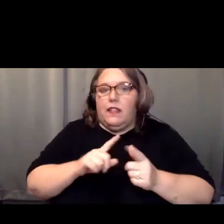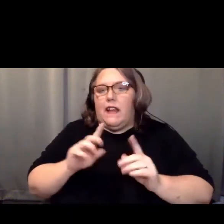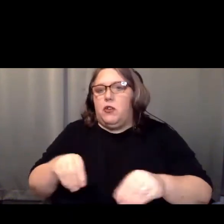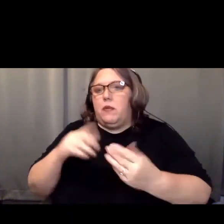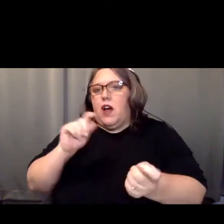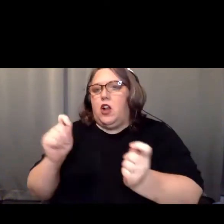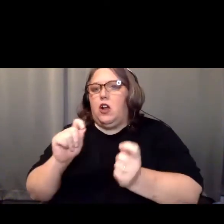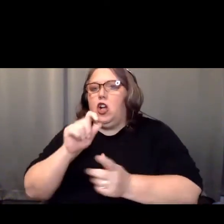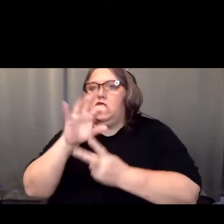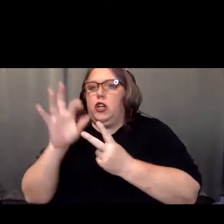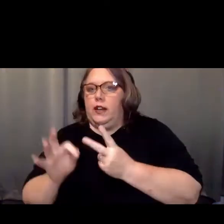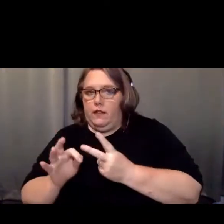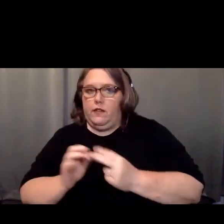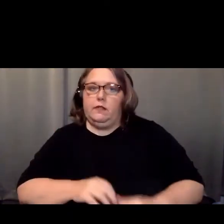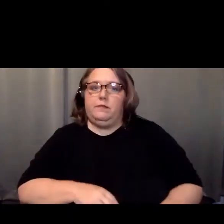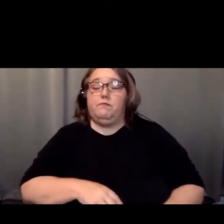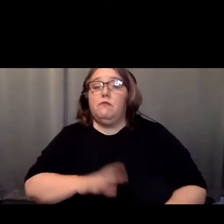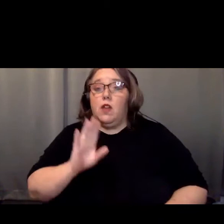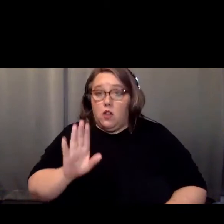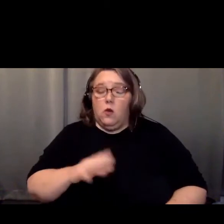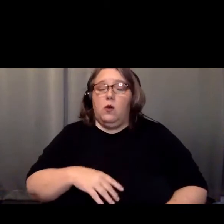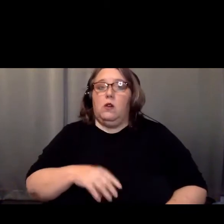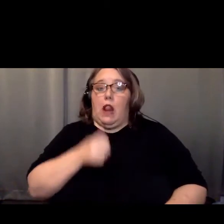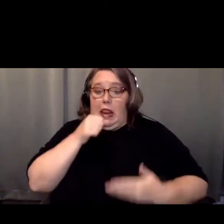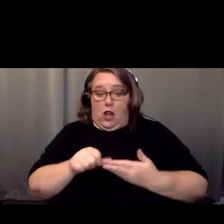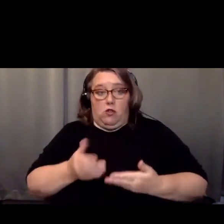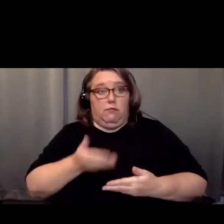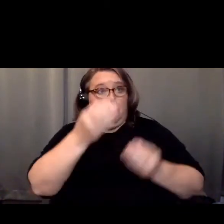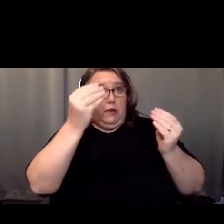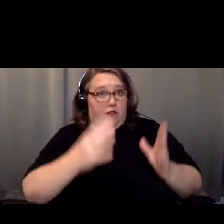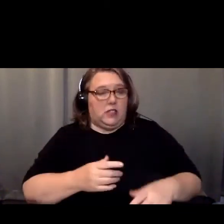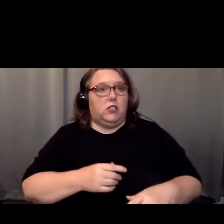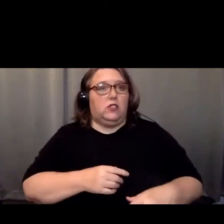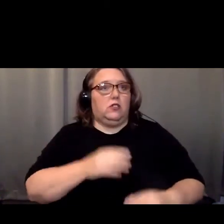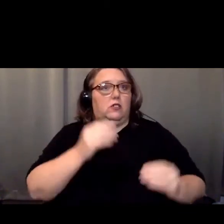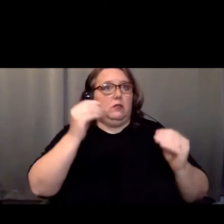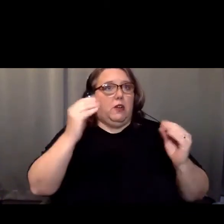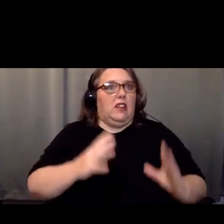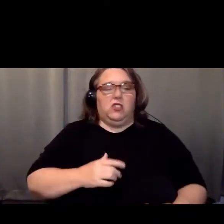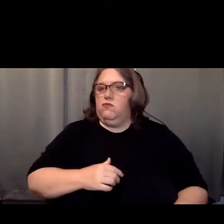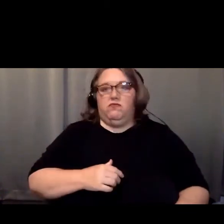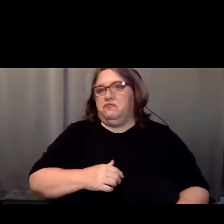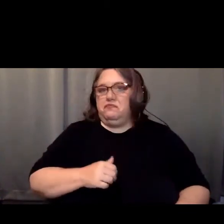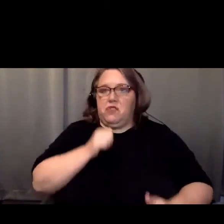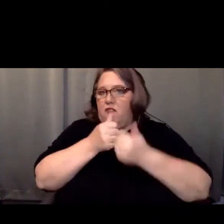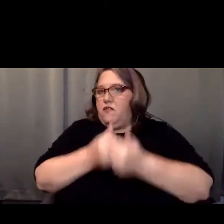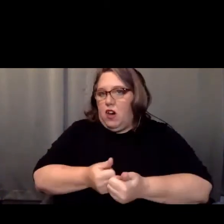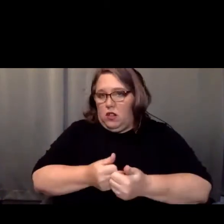So, what happens if professors don't follow your accommodations? Here is a list of just the hierarchy